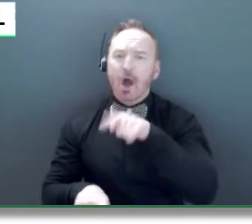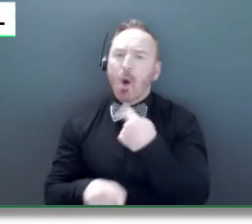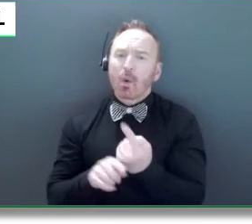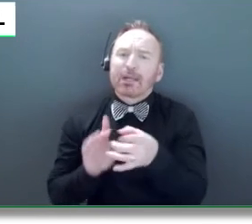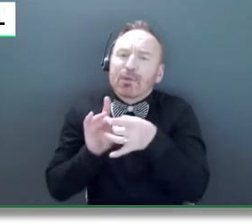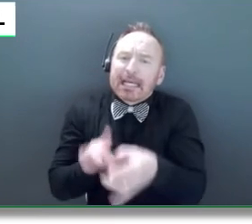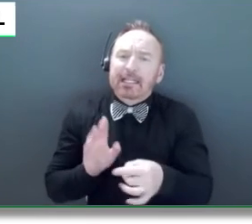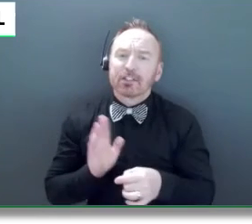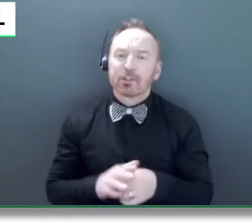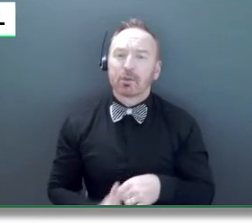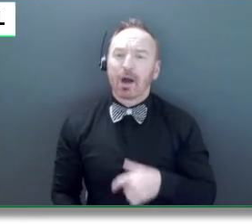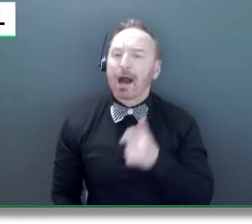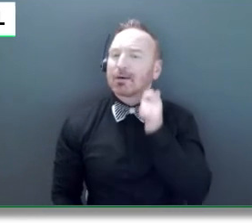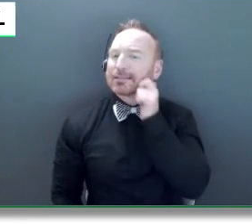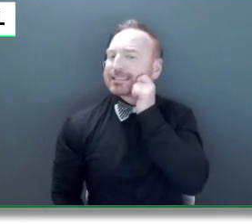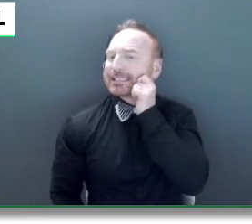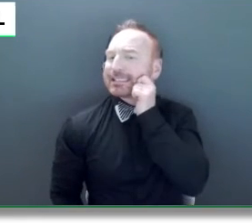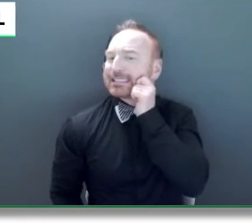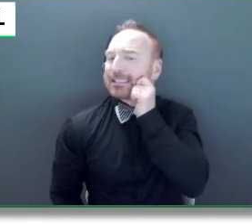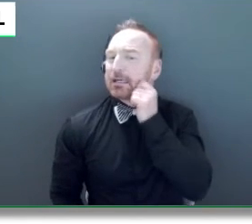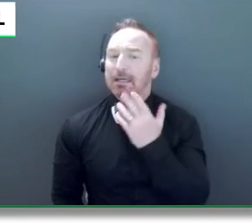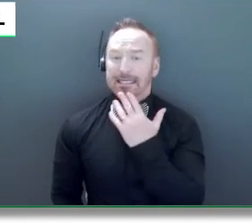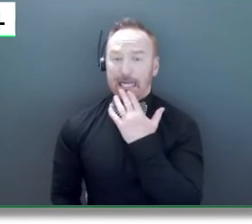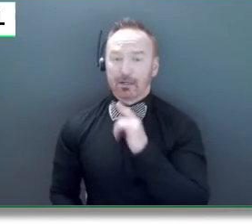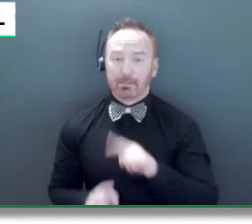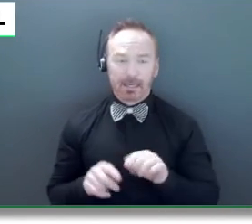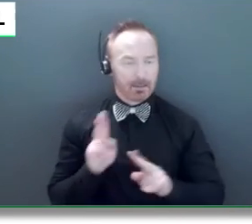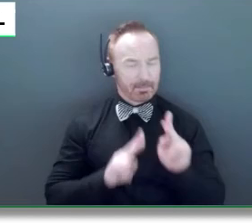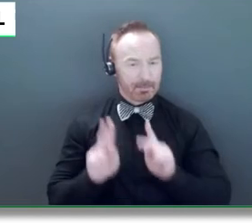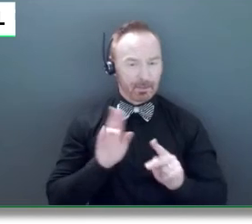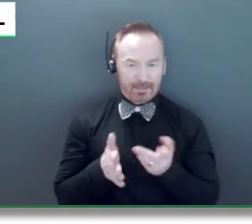the longest um. Asking what what are the individual